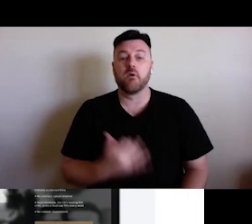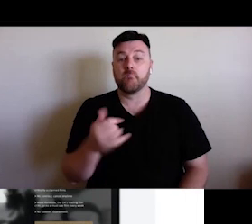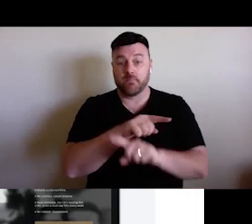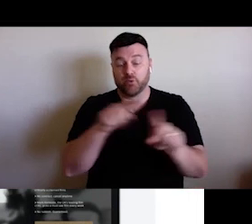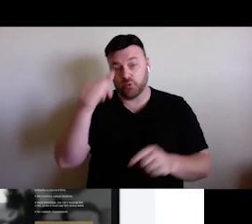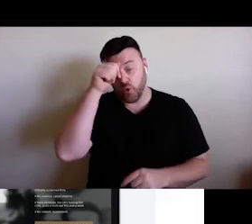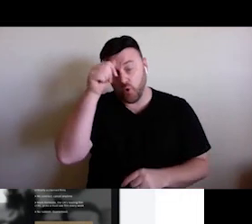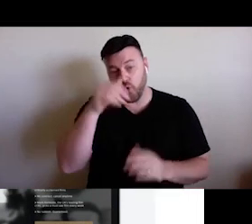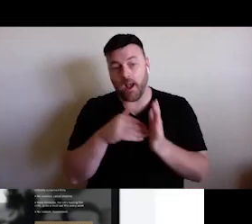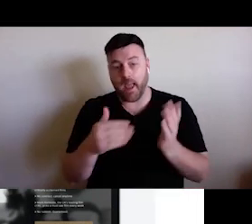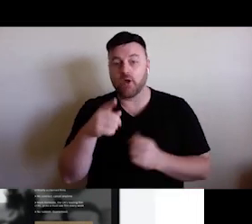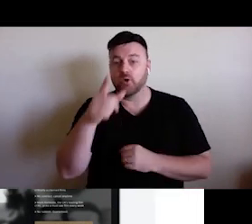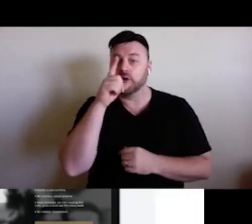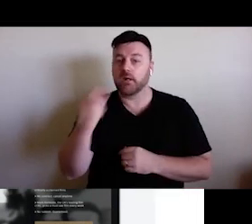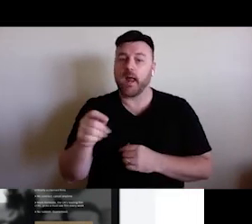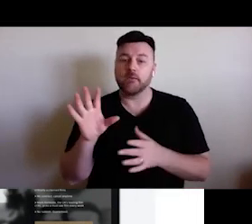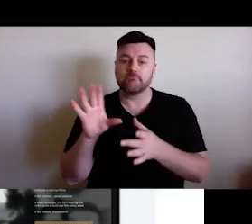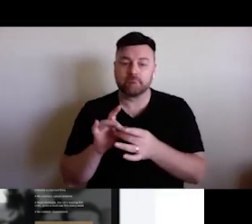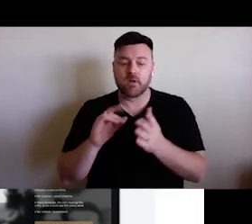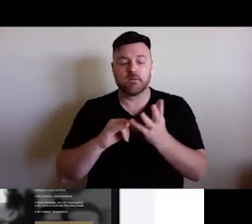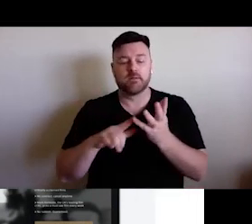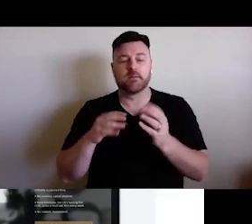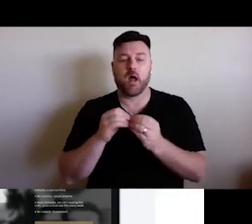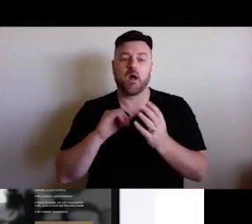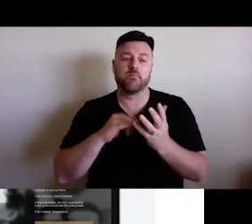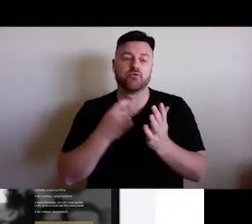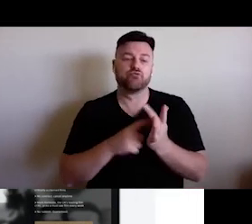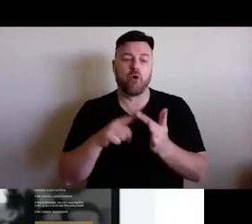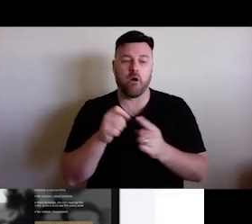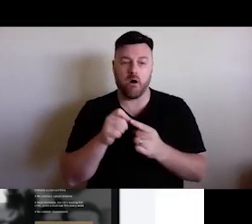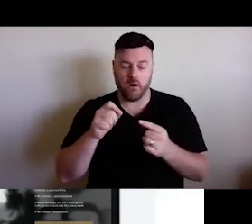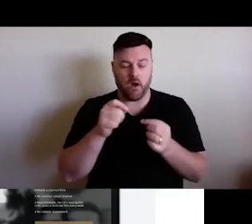don't see adverts - basically, what that means is you'll also get a cut